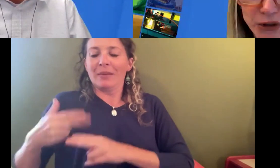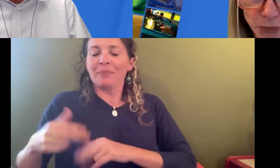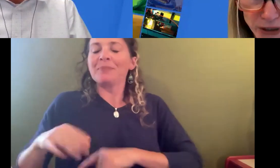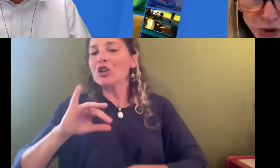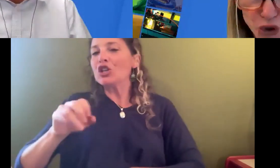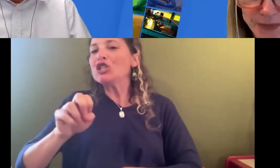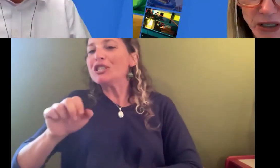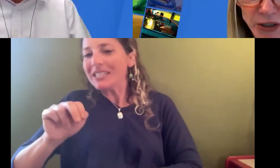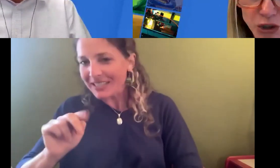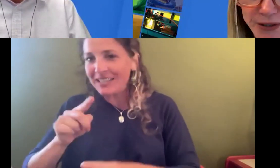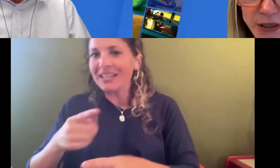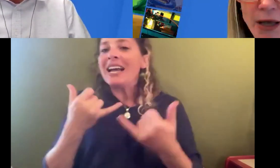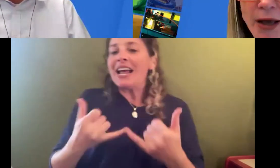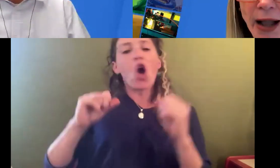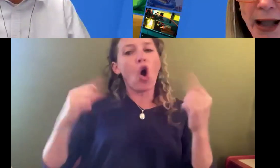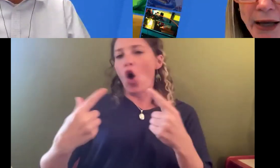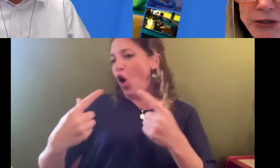the research terms and conditions.